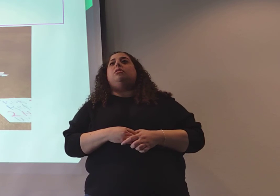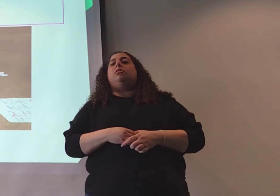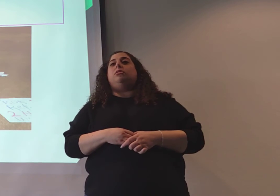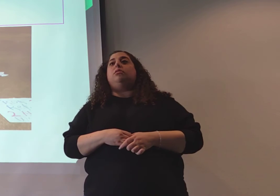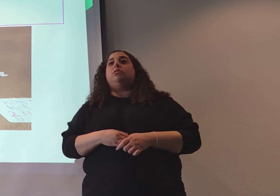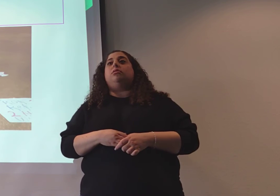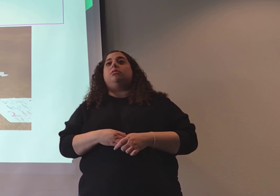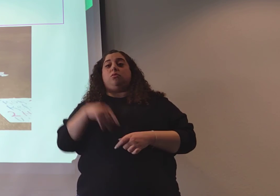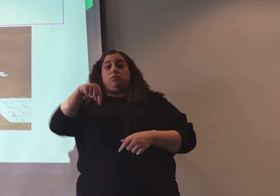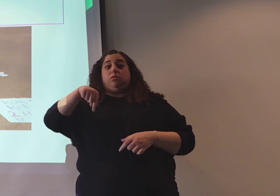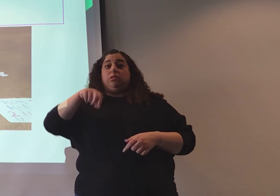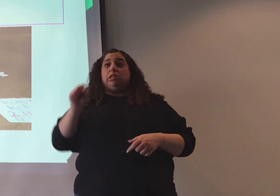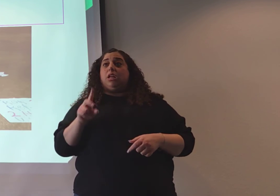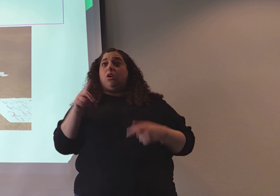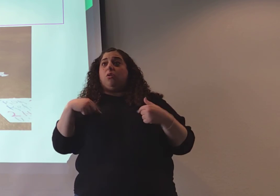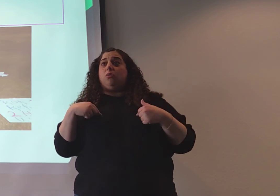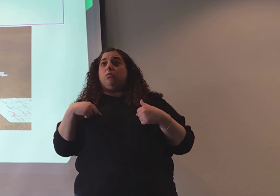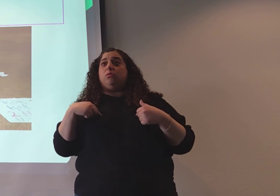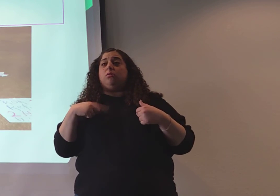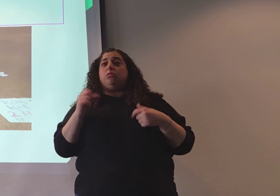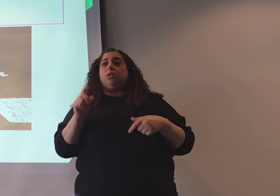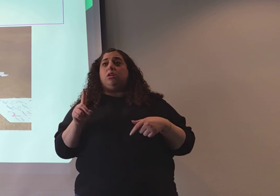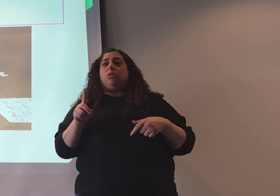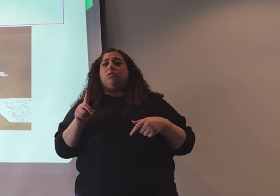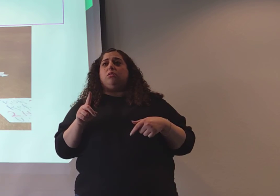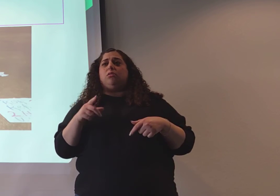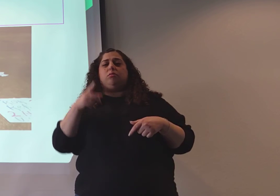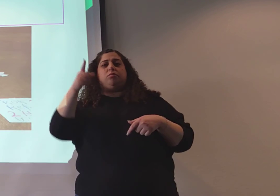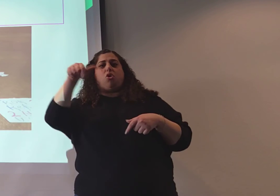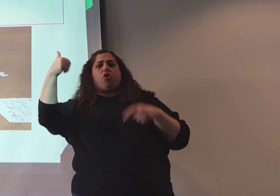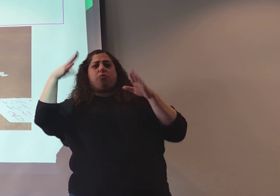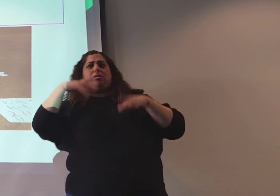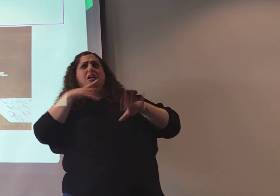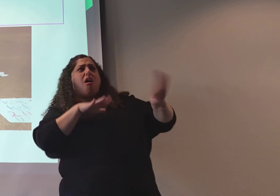This is perfect. Council member can help out.